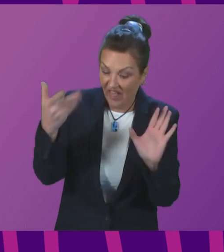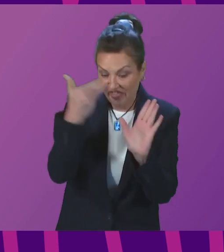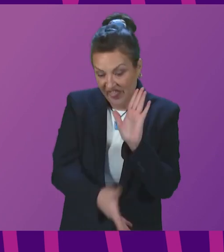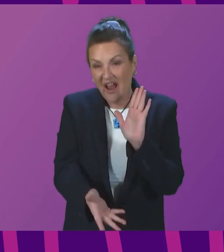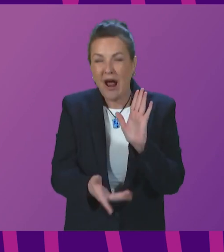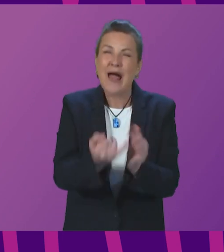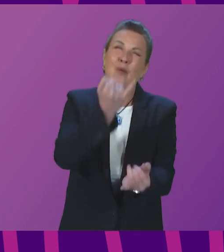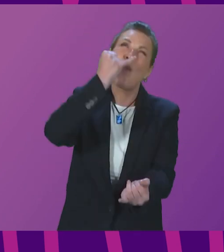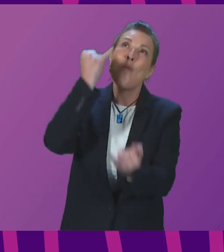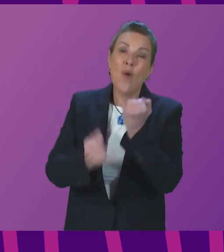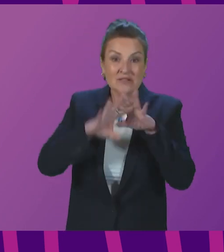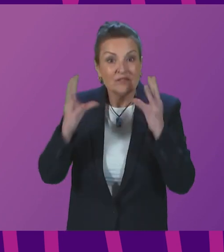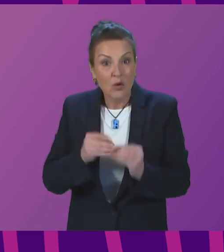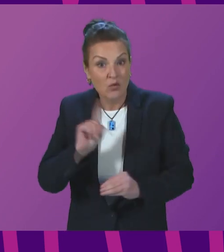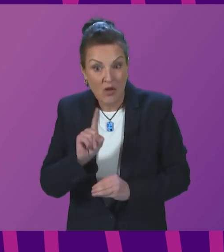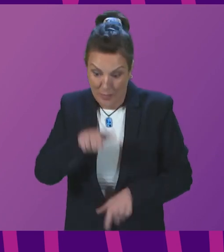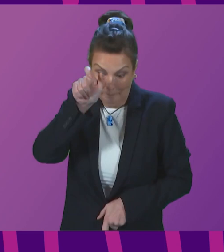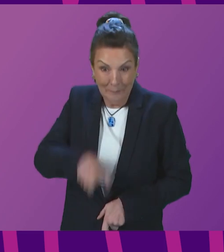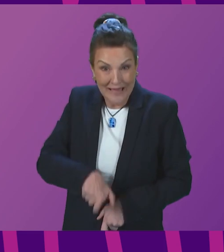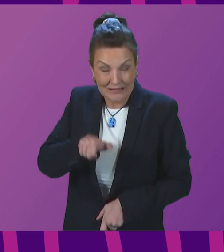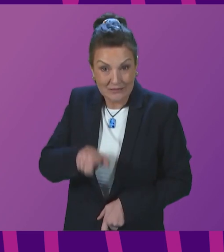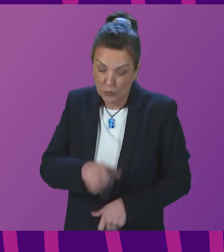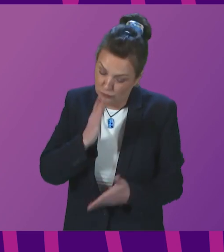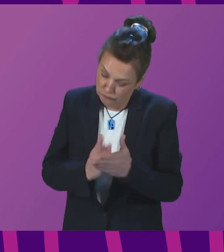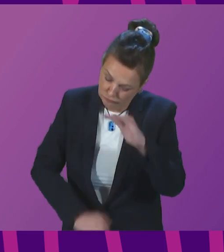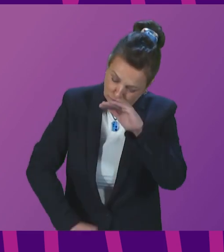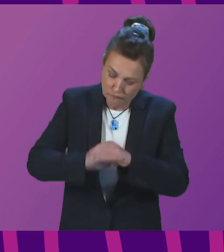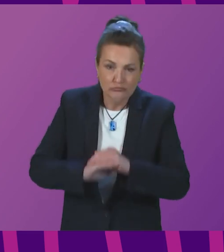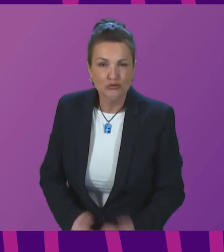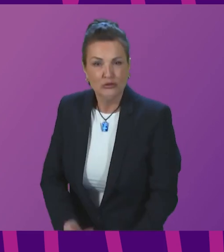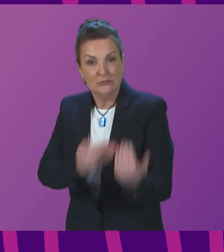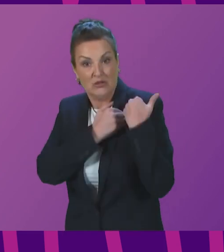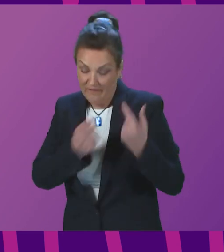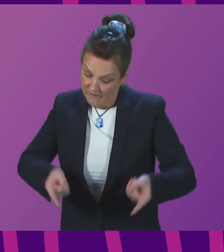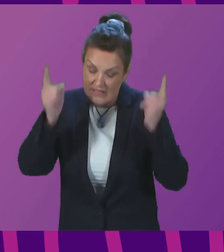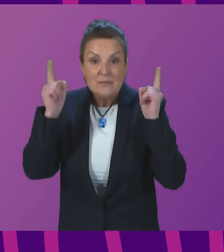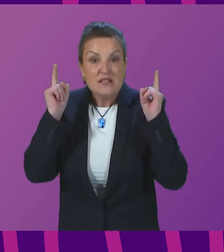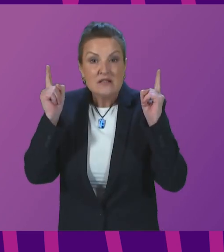Worst of all, the person who has ultimate responsibility, the First Minister, removed